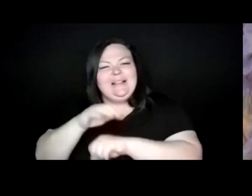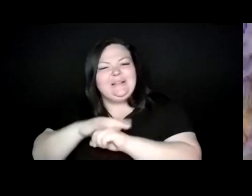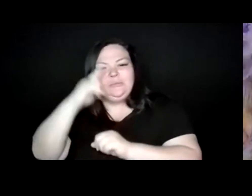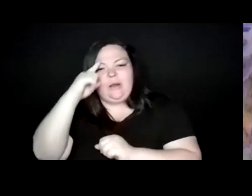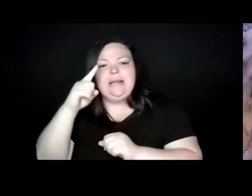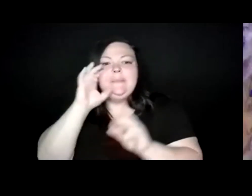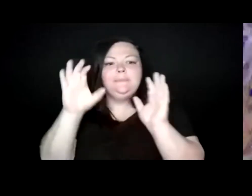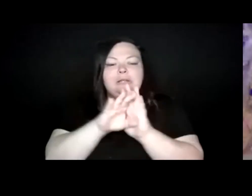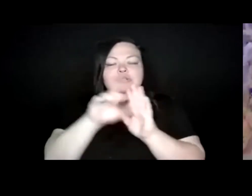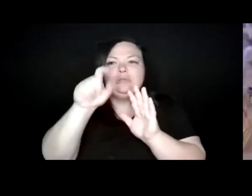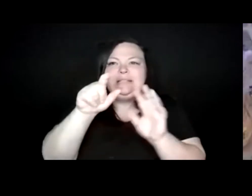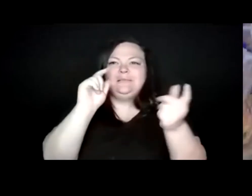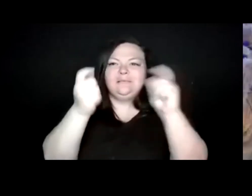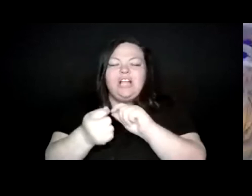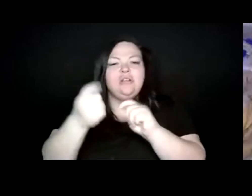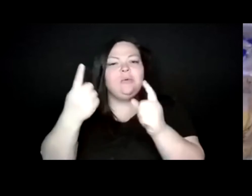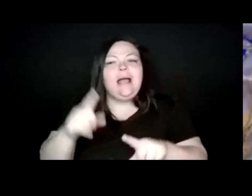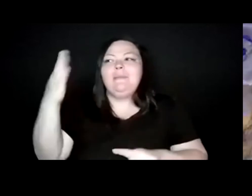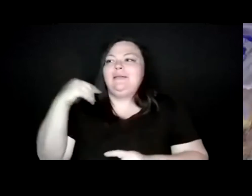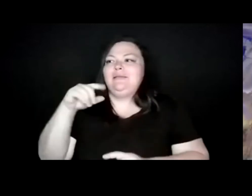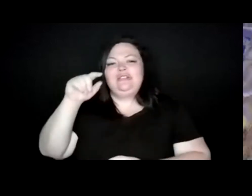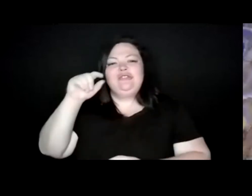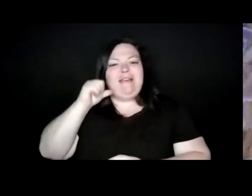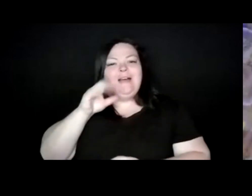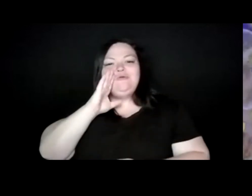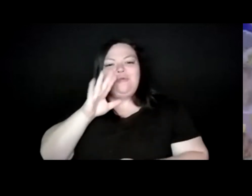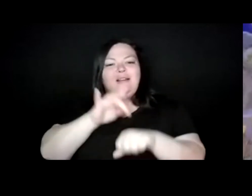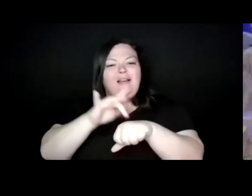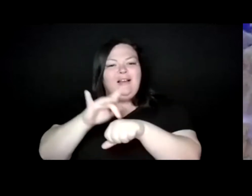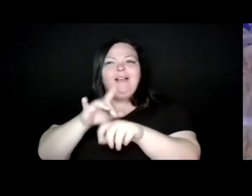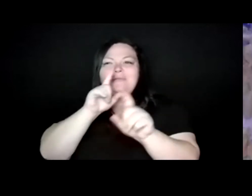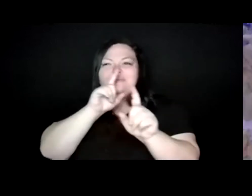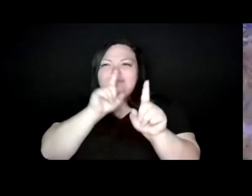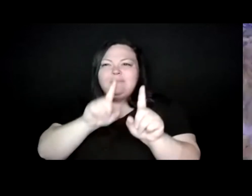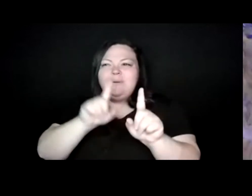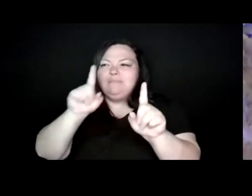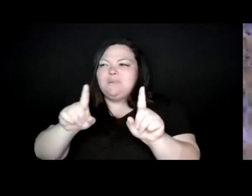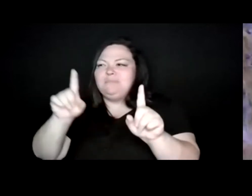like when titas would touch the santo nino in single file procession as they pass. you